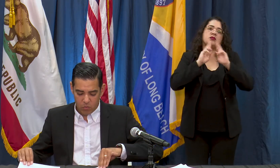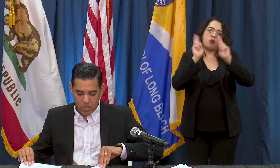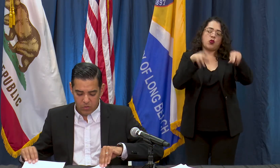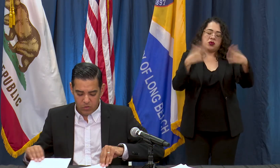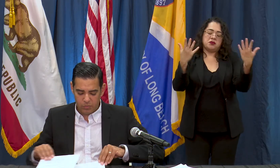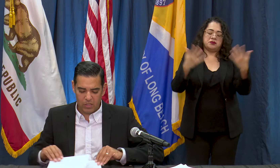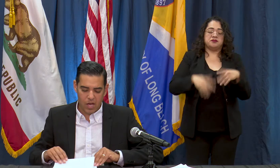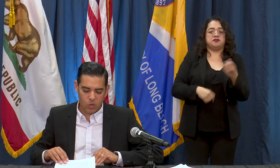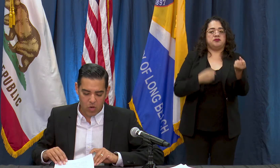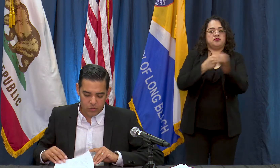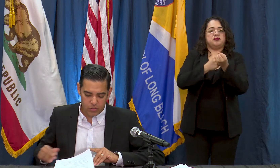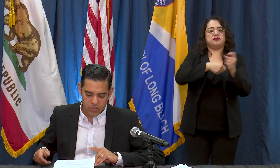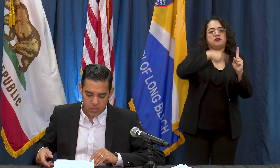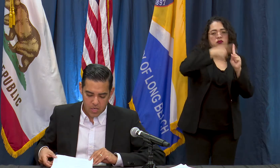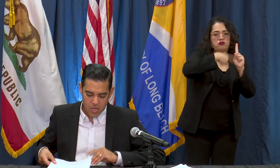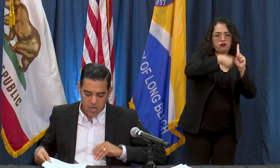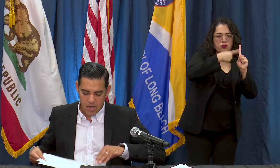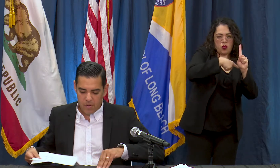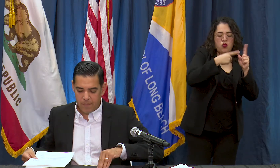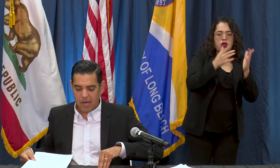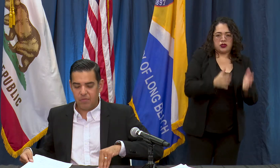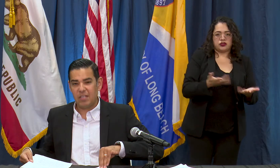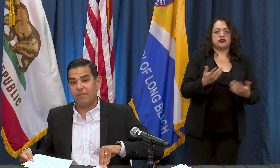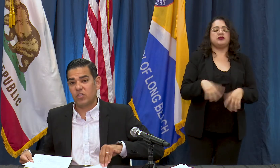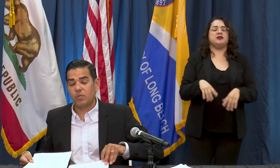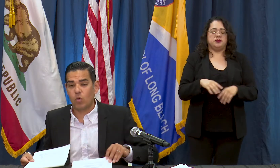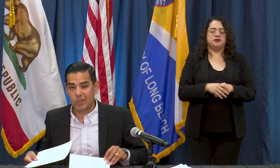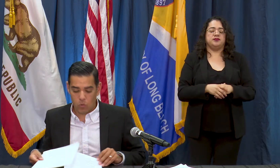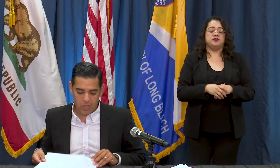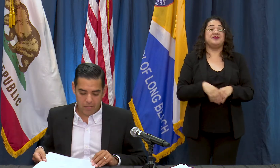and renters there's been a lot of questions about the eviction moratorium